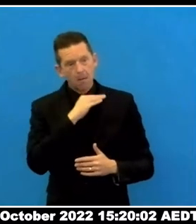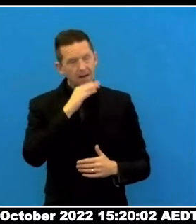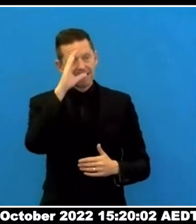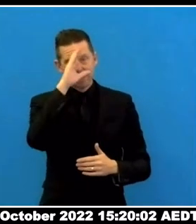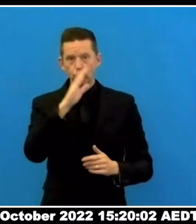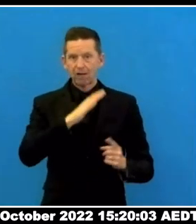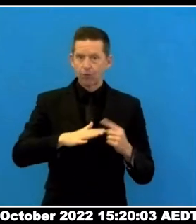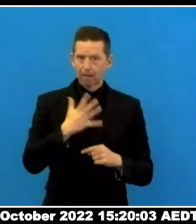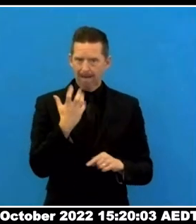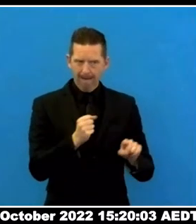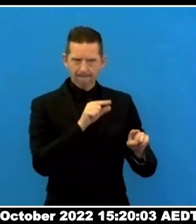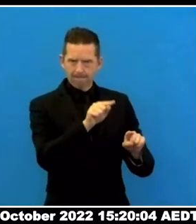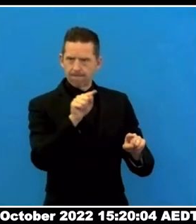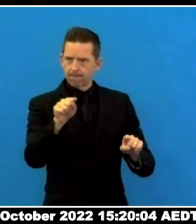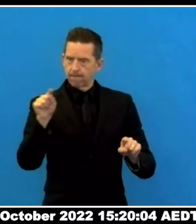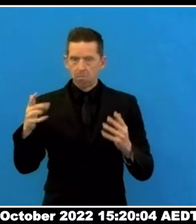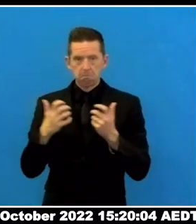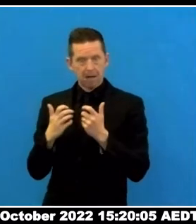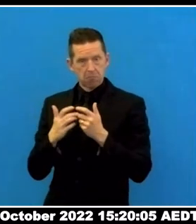They didn't finish their education.